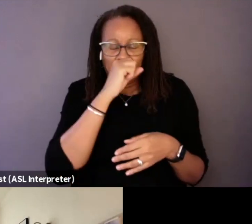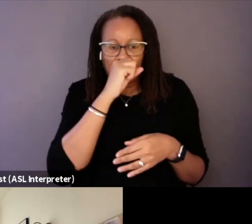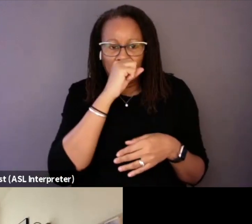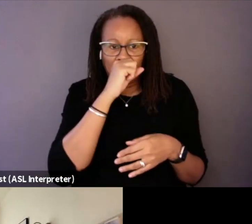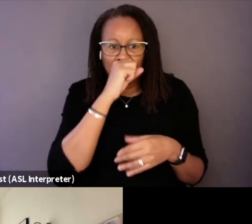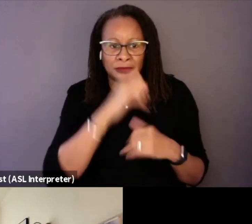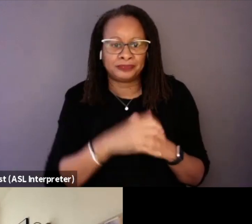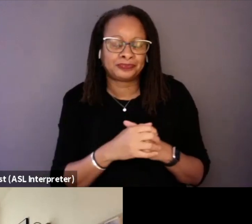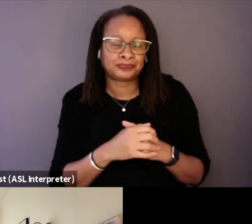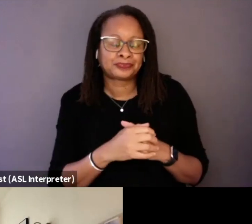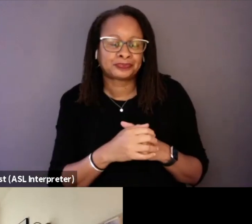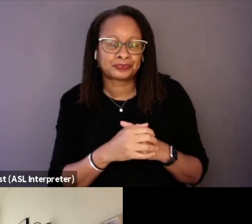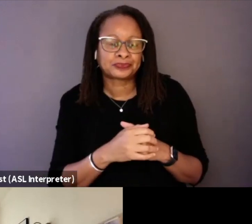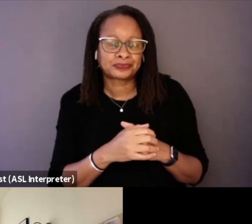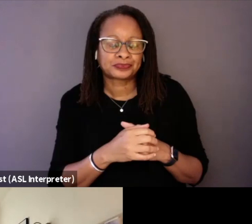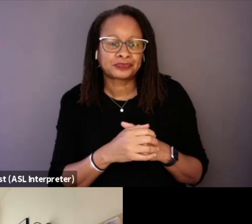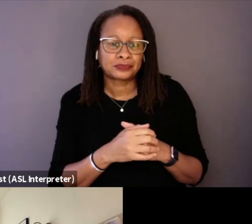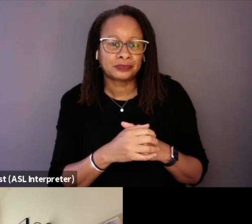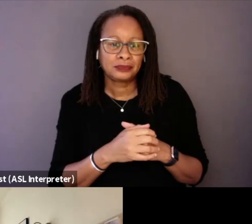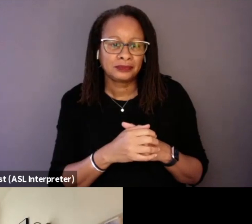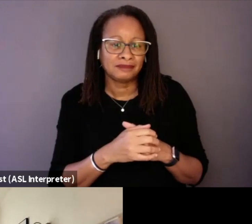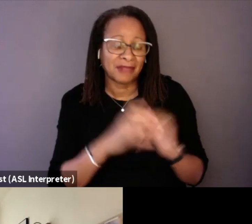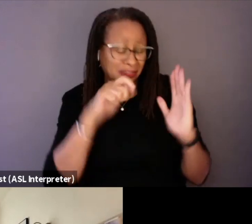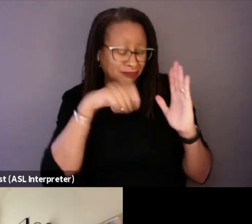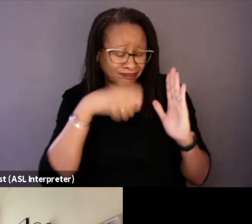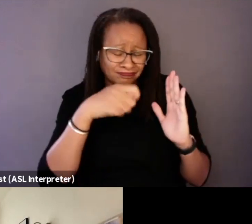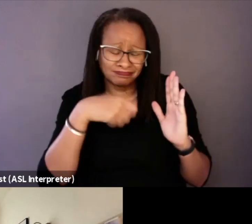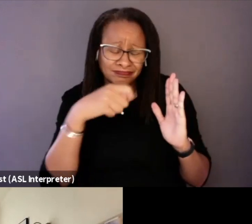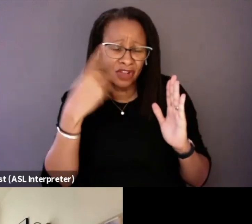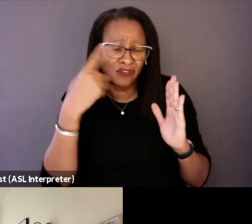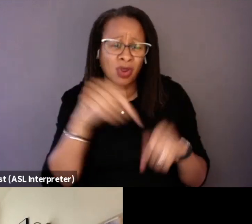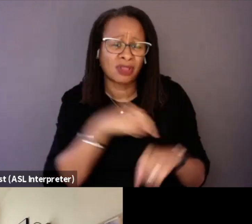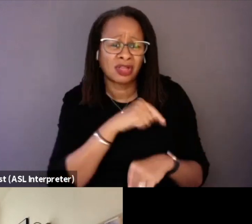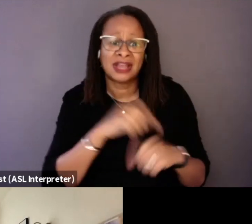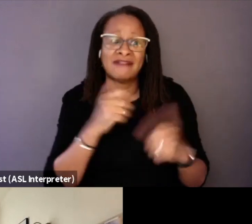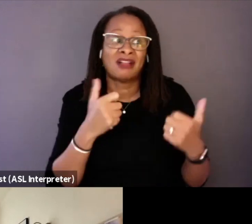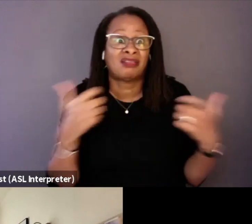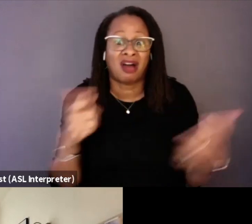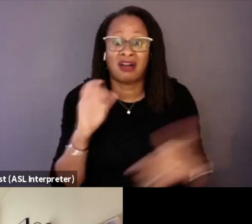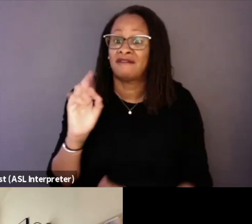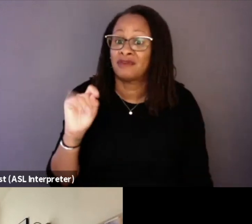like for a long time I had all of this footage, but I didn't know how to edit.